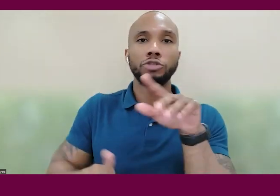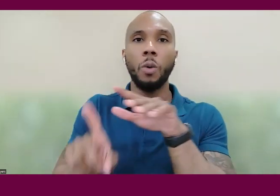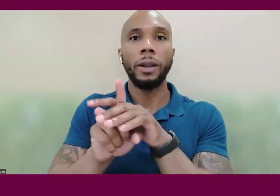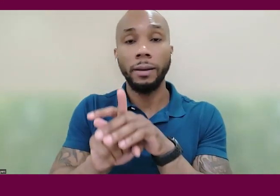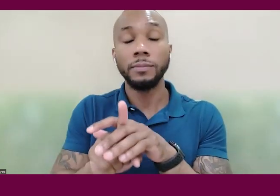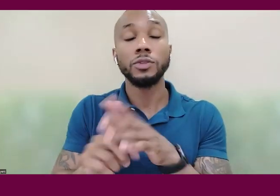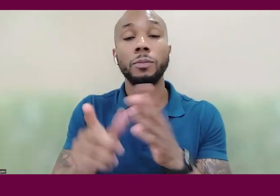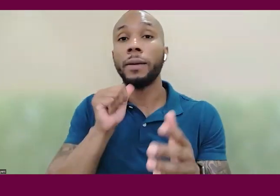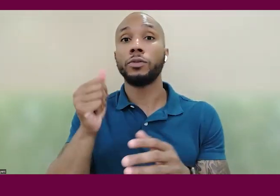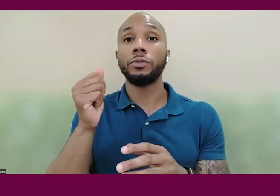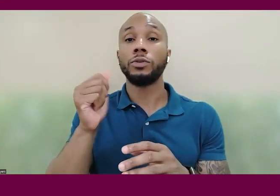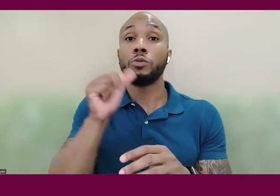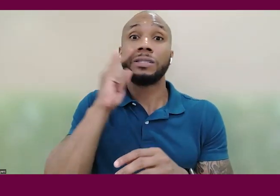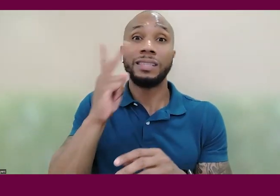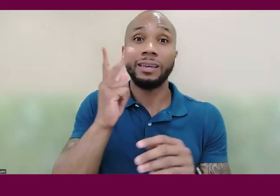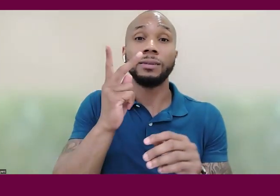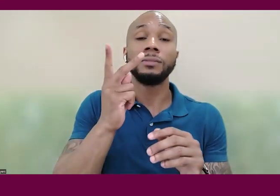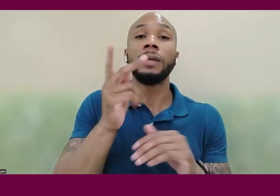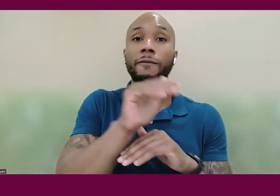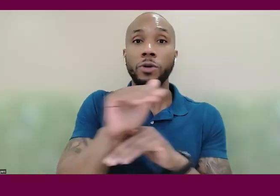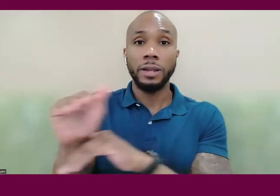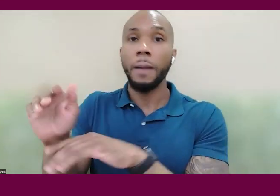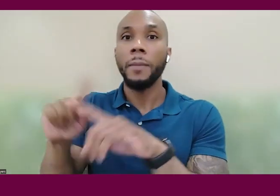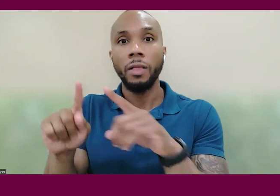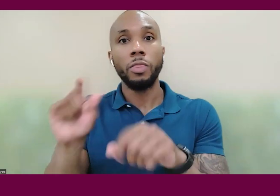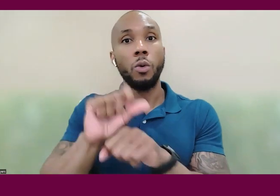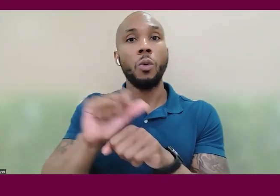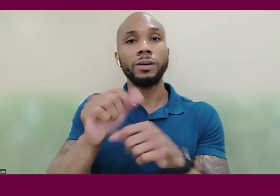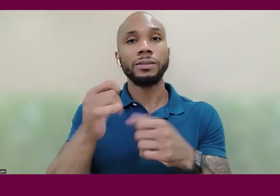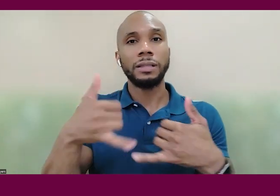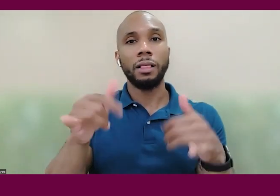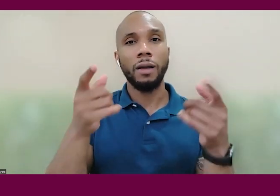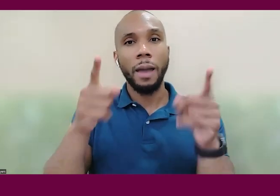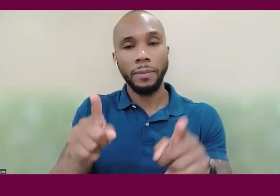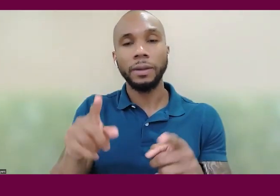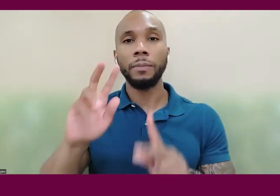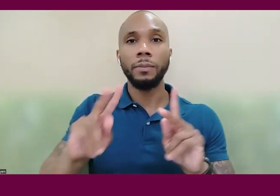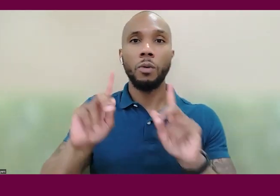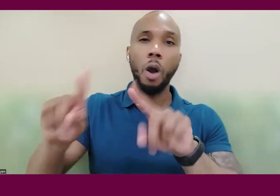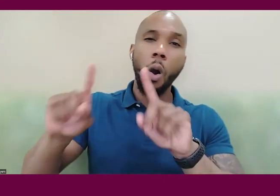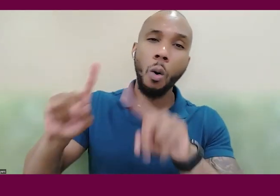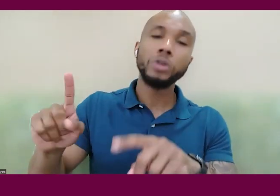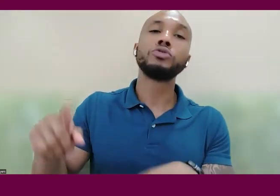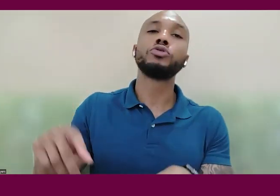We may not see it every night, but a lot of this work is still happening. People are still going to city council meetings.